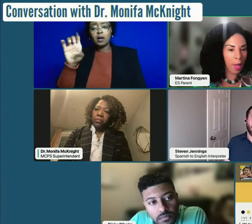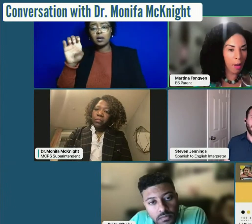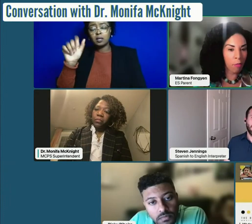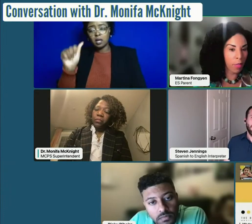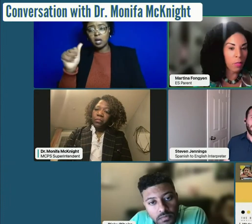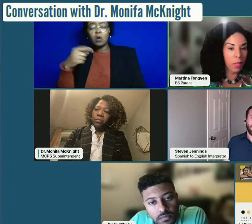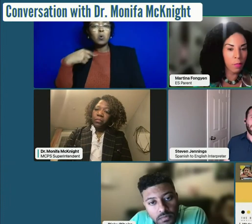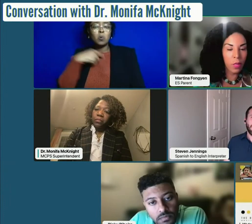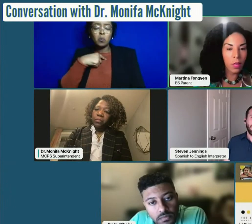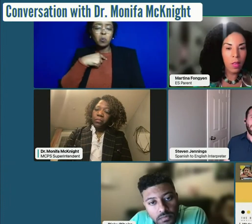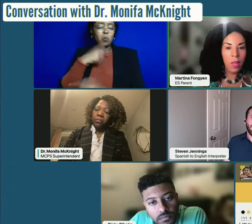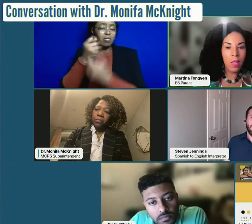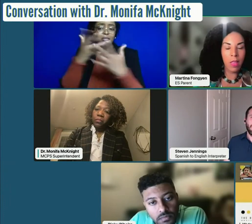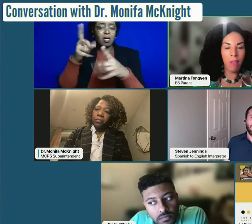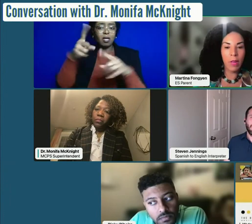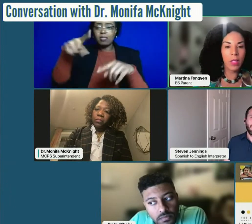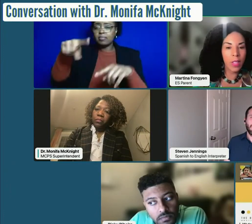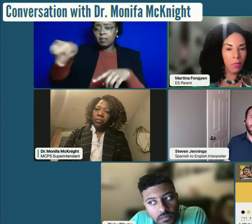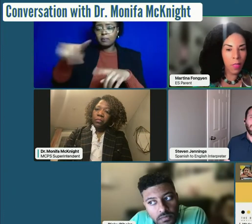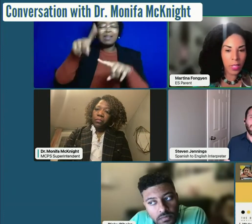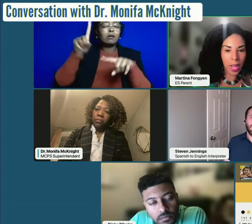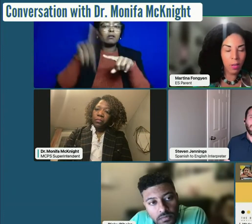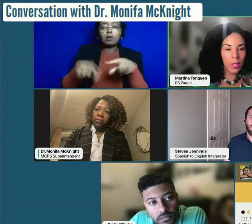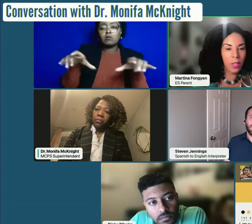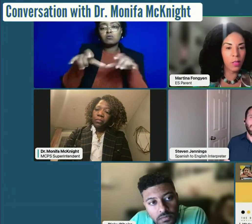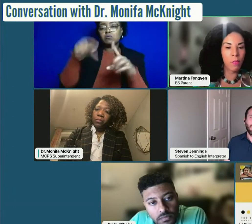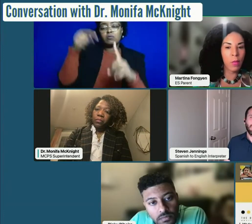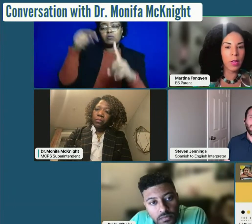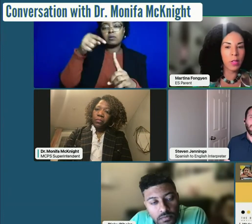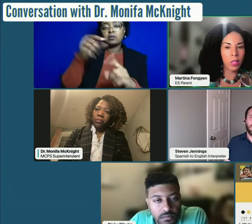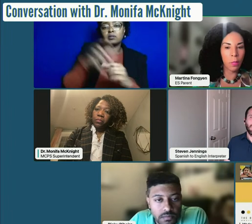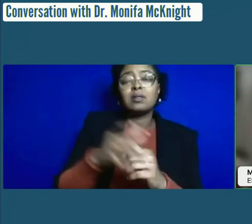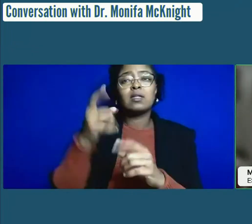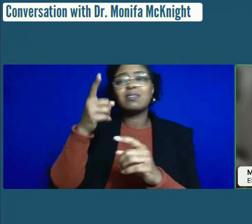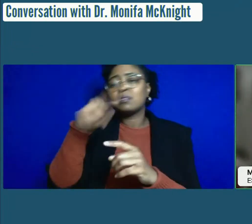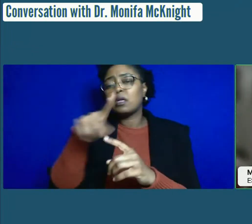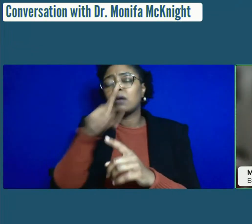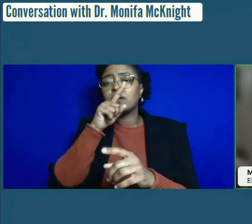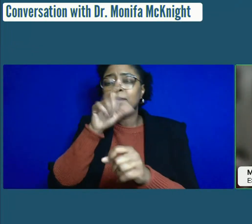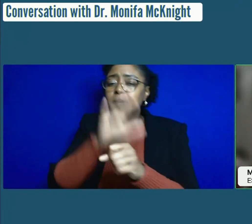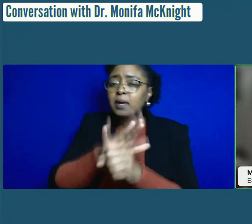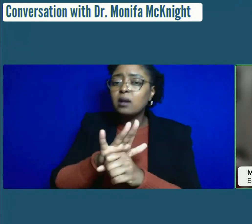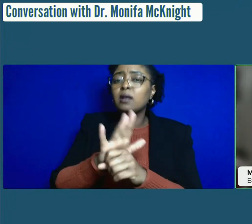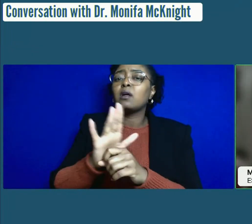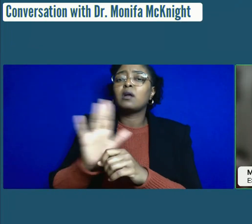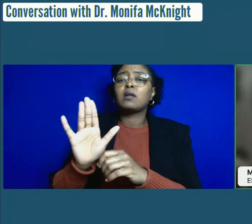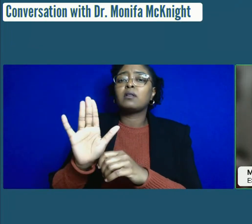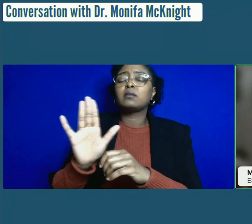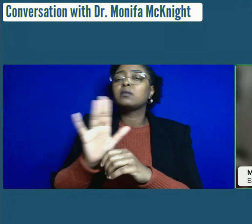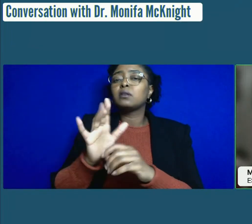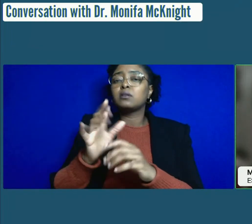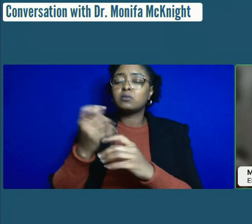because wuld not and would not be here or have the traction that we have without them.